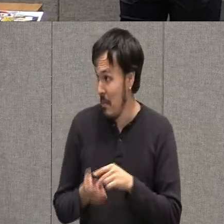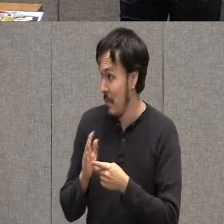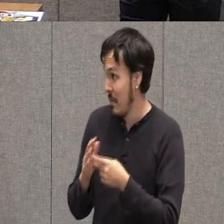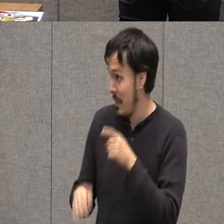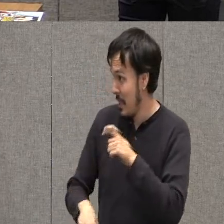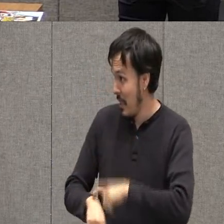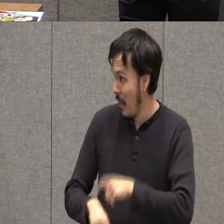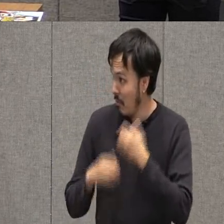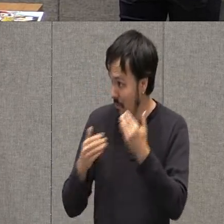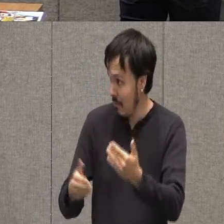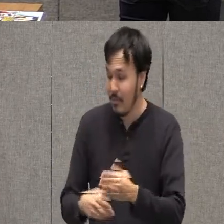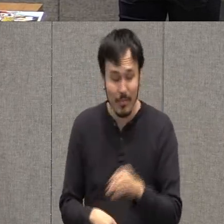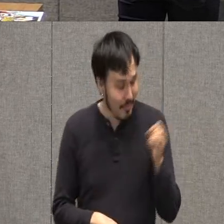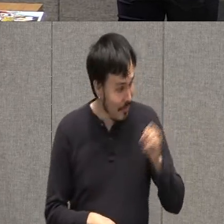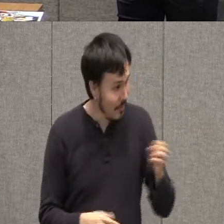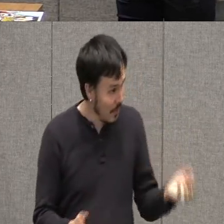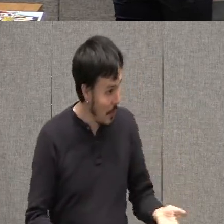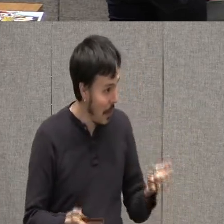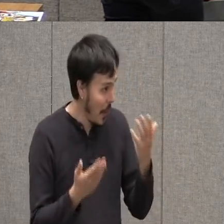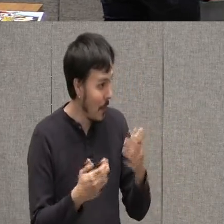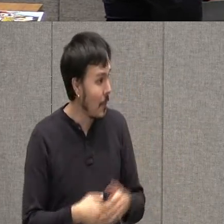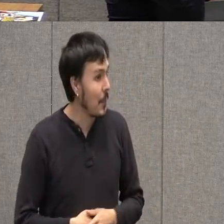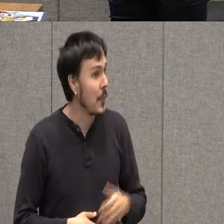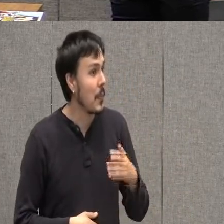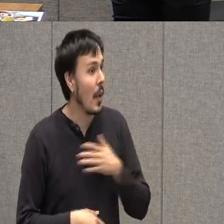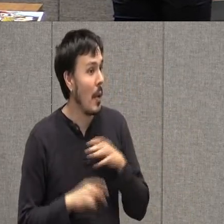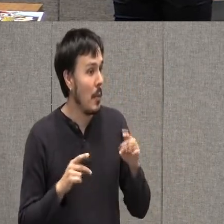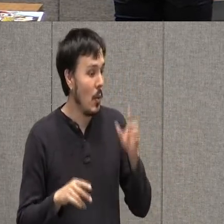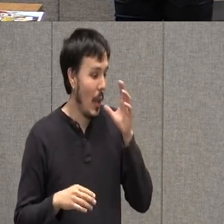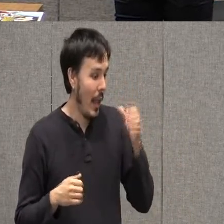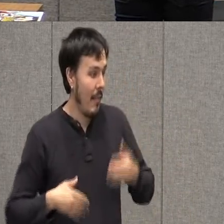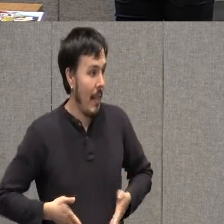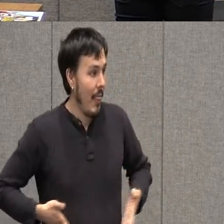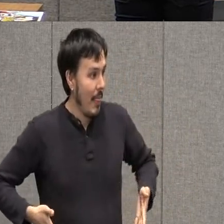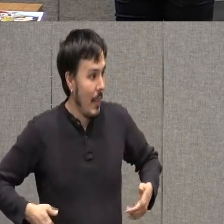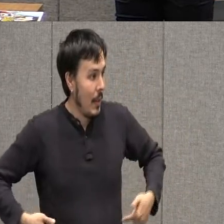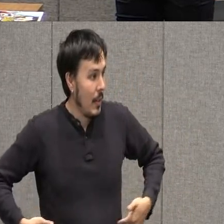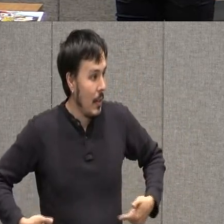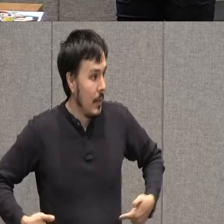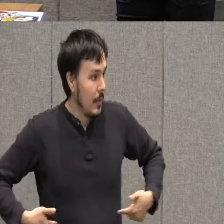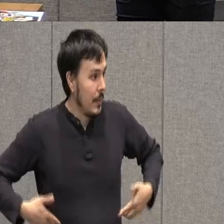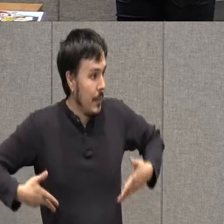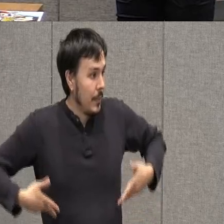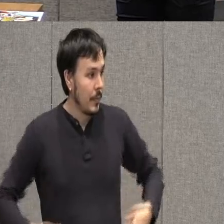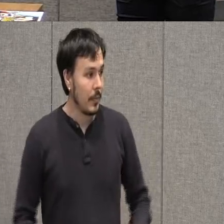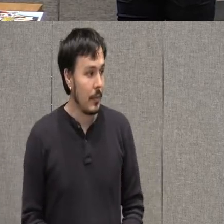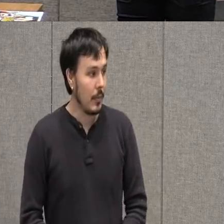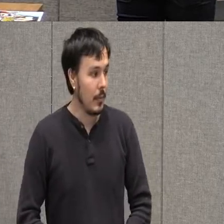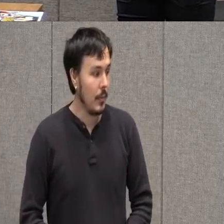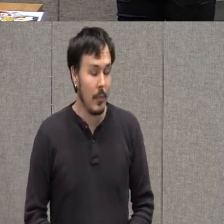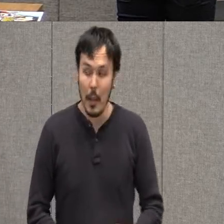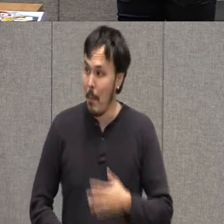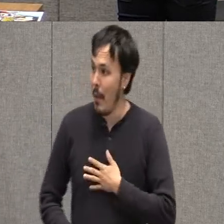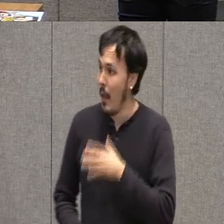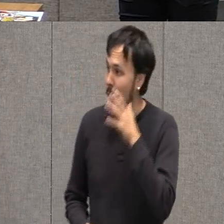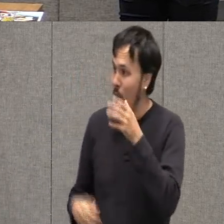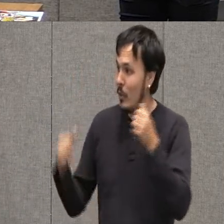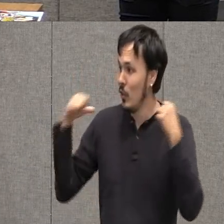I have my sort of thicker torso area. [Ley] He's into really big shoulders, or she. Not sure if it's a boy or a girl.